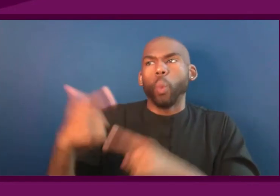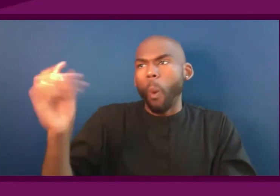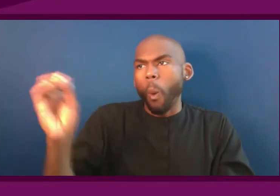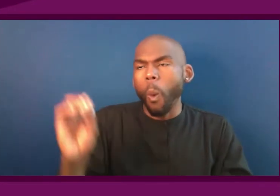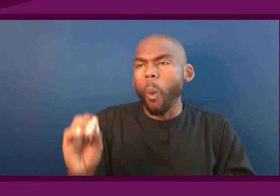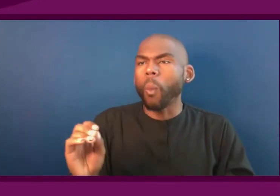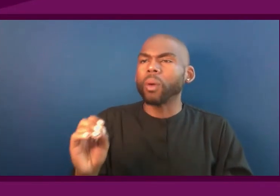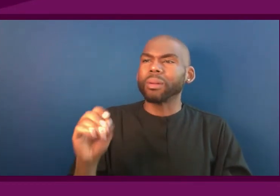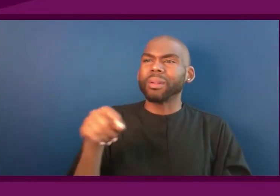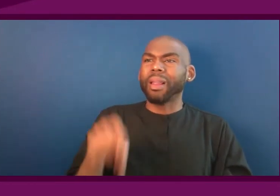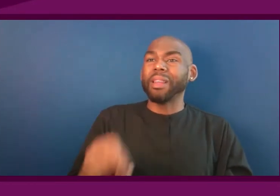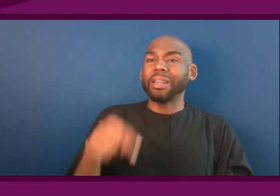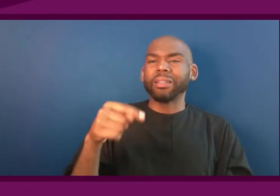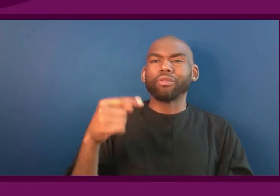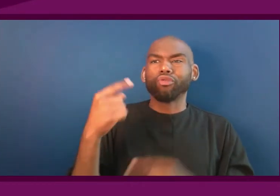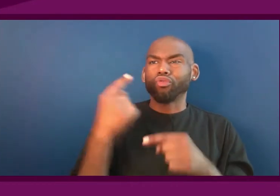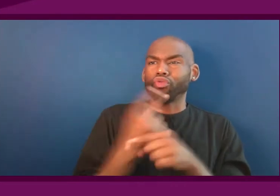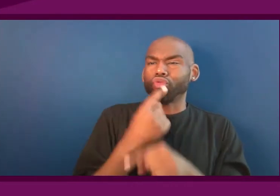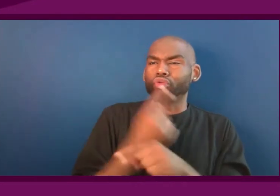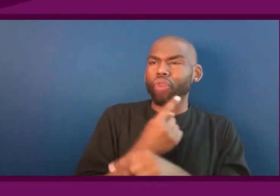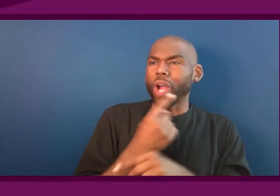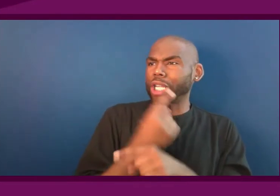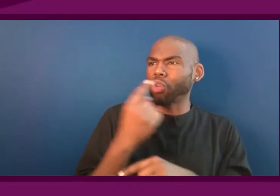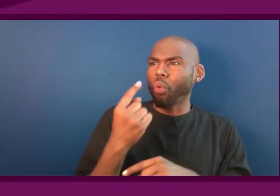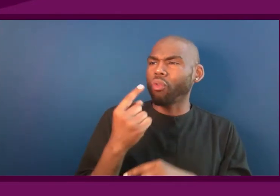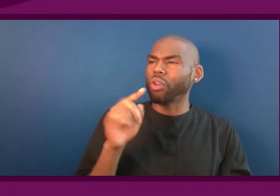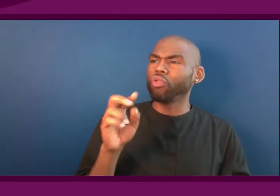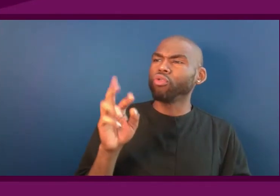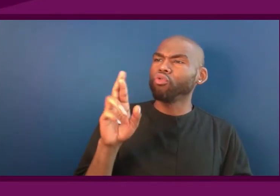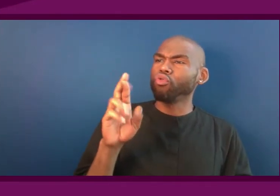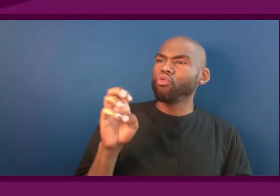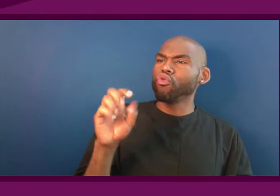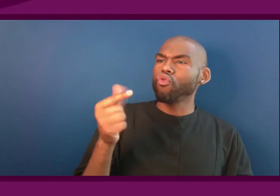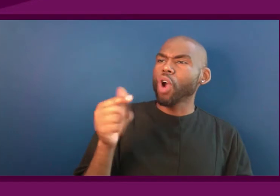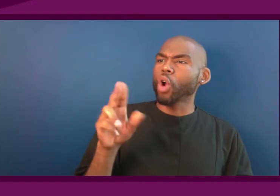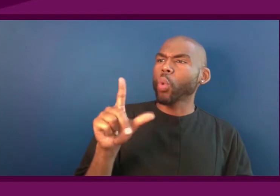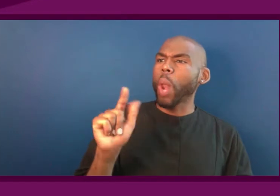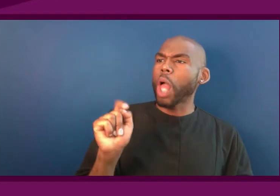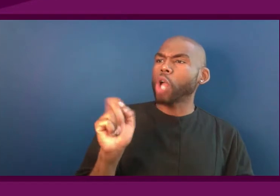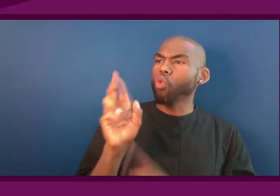inclusion for someone who is completely unaware of what disability inclusion is? How would you define